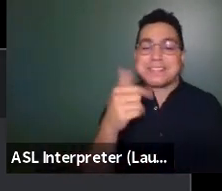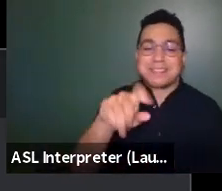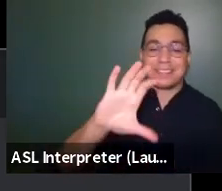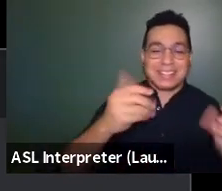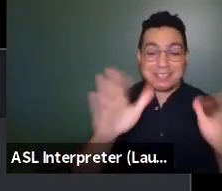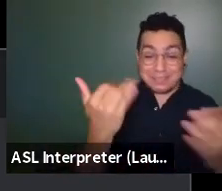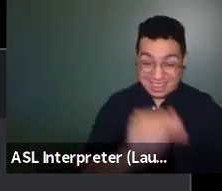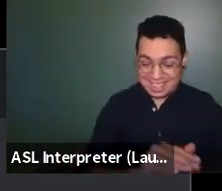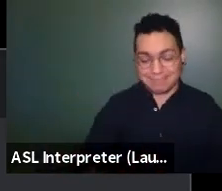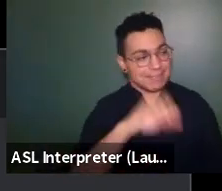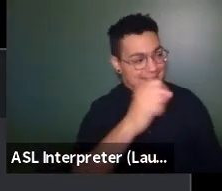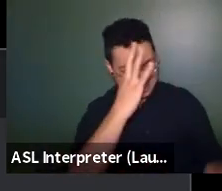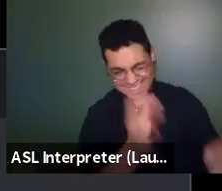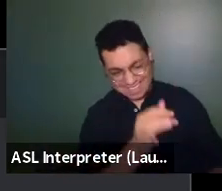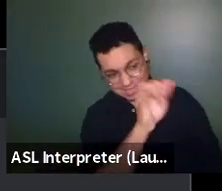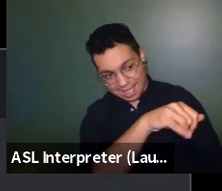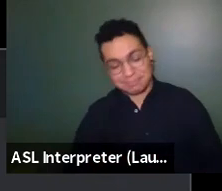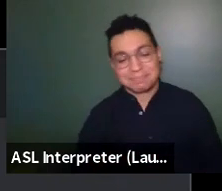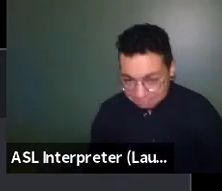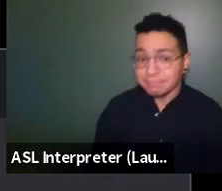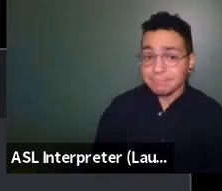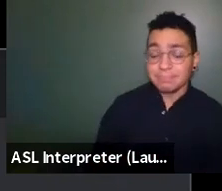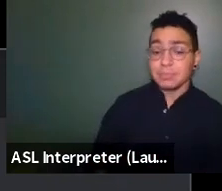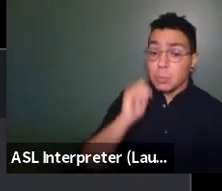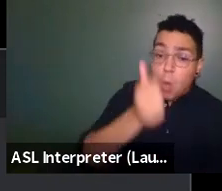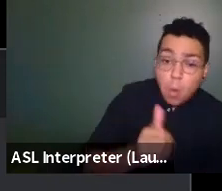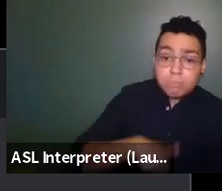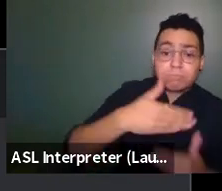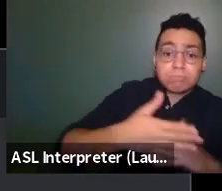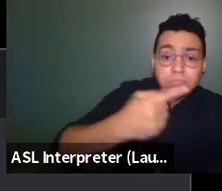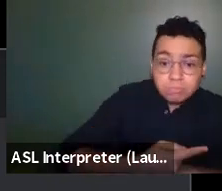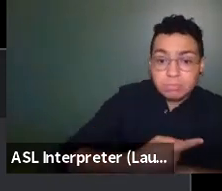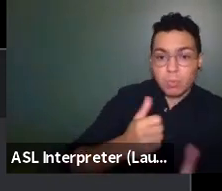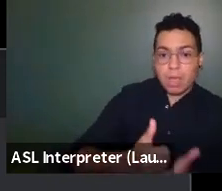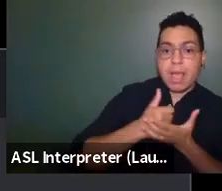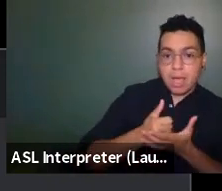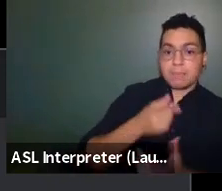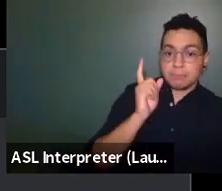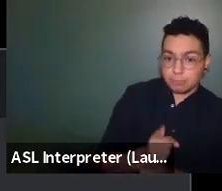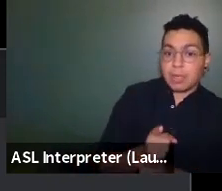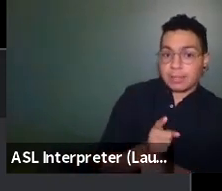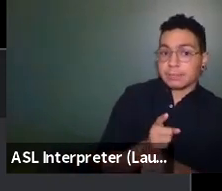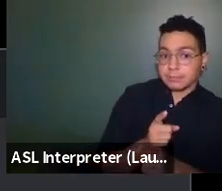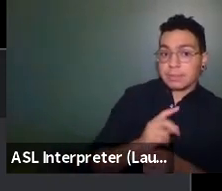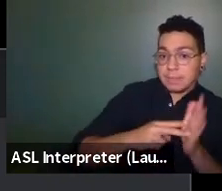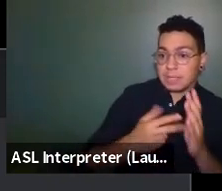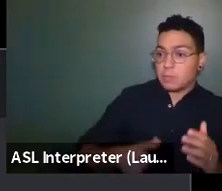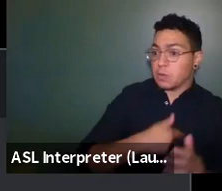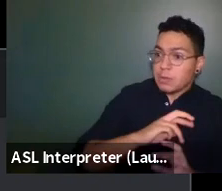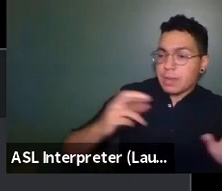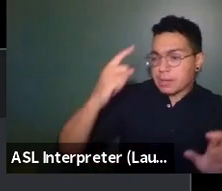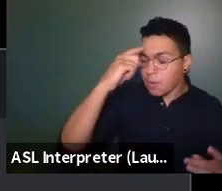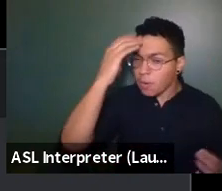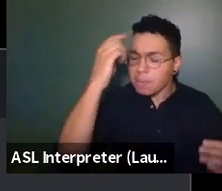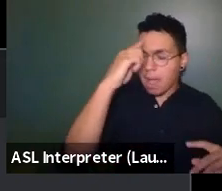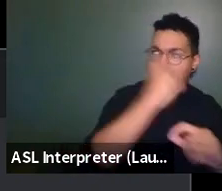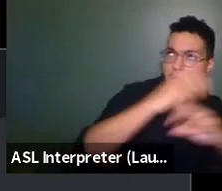ESD 101 - Jeff Crawford: All right, and then tomorrow. and then the next day, that'll help us because our brains will be a little bit more ready to think about those things. And we'll be able to ask more questions. I like it.